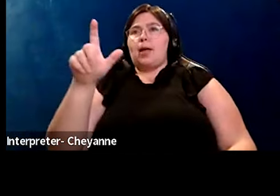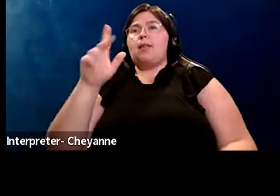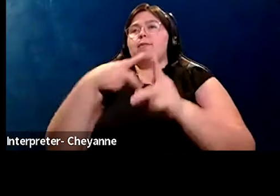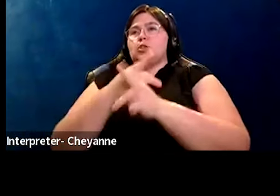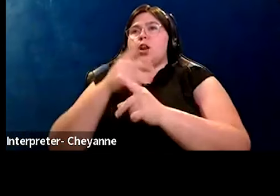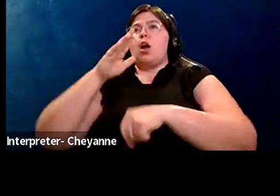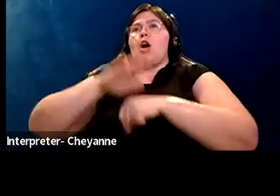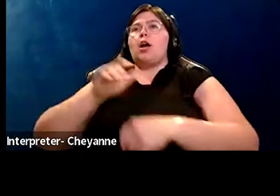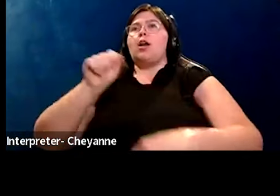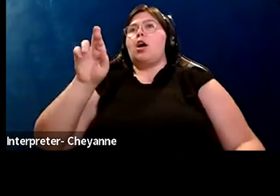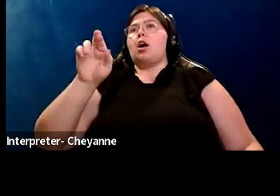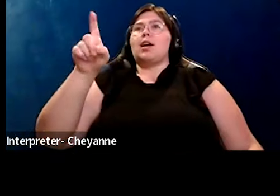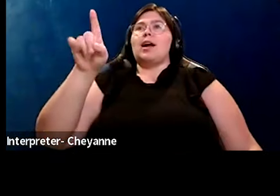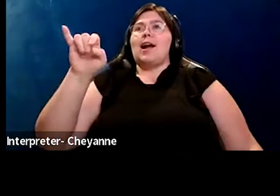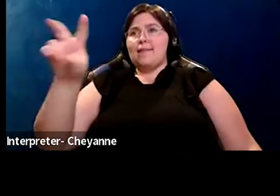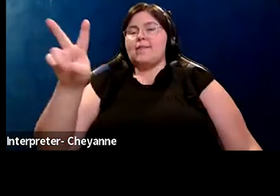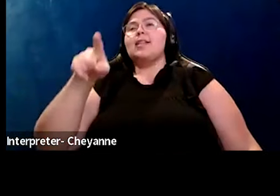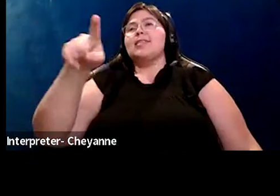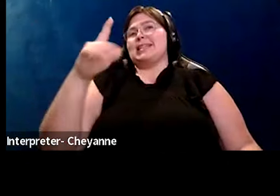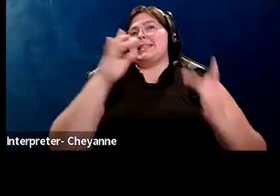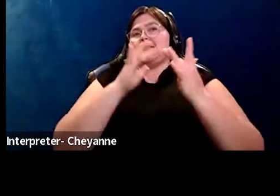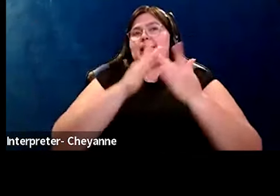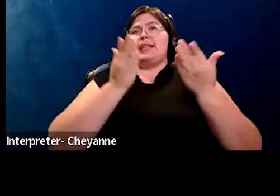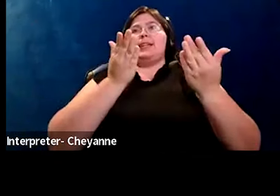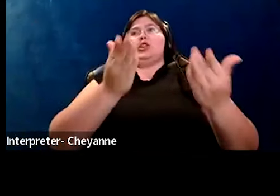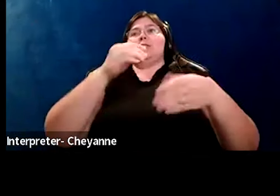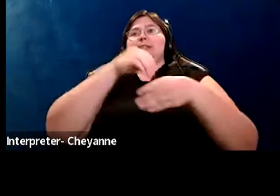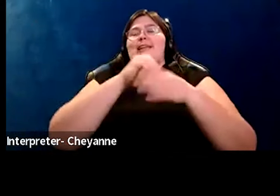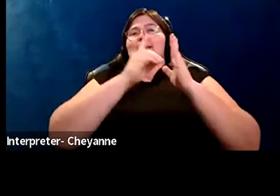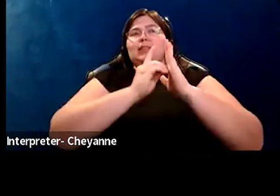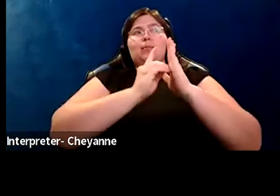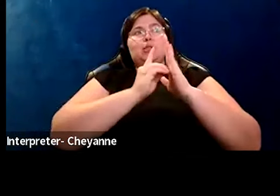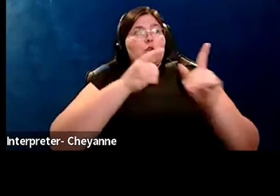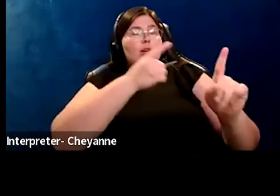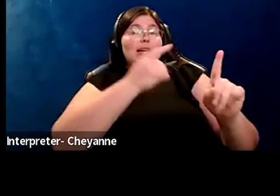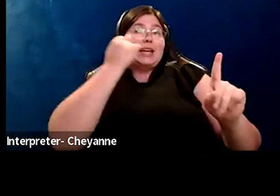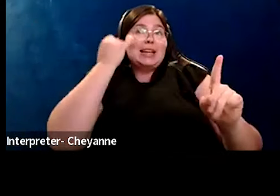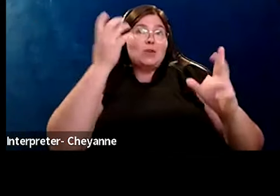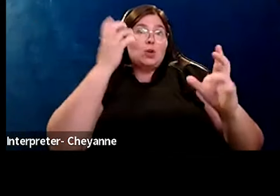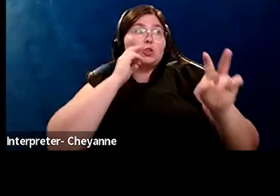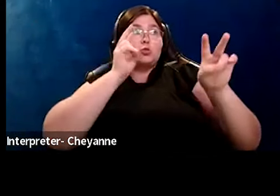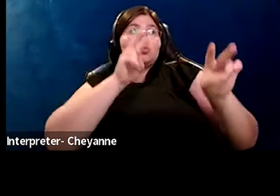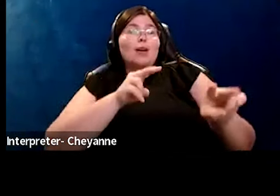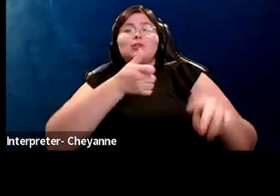And there is a link to this demonstration in the chat if you want to check it out yourself as well.